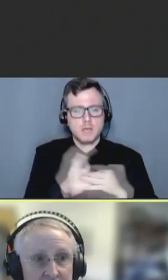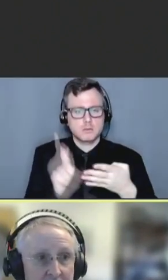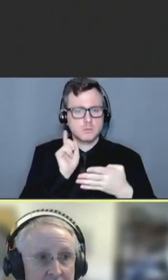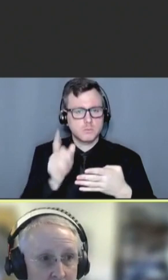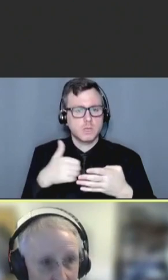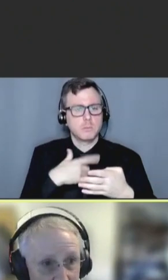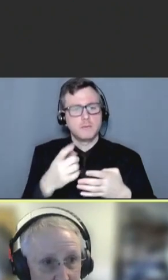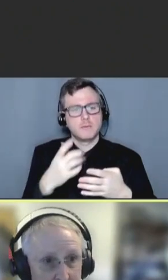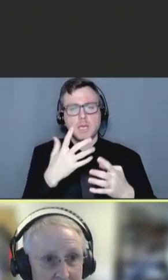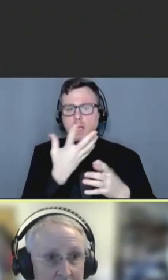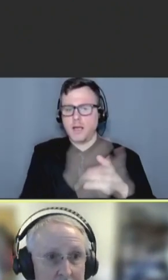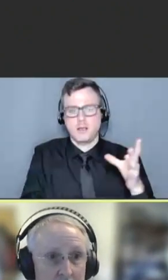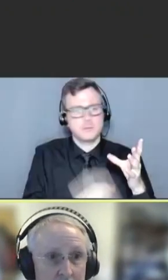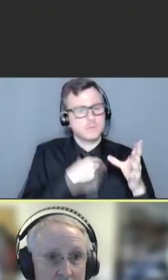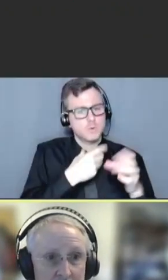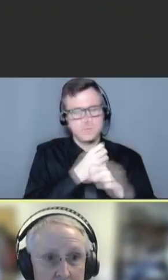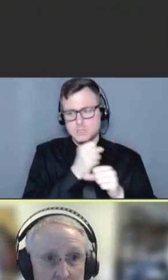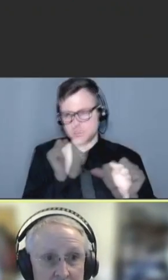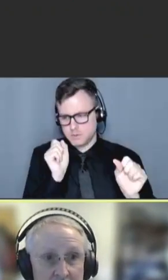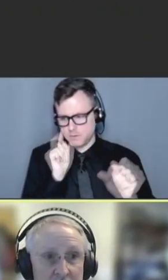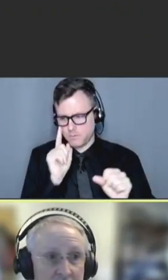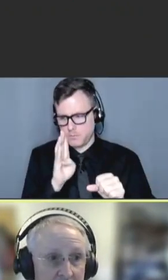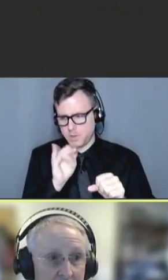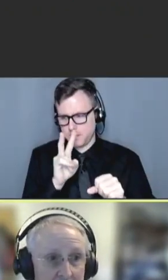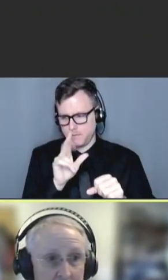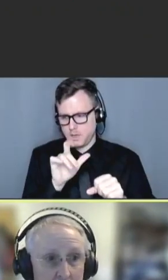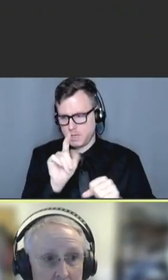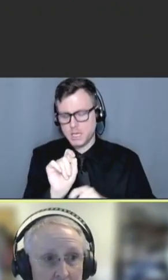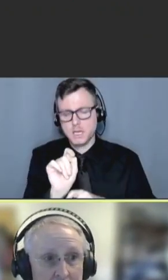of a safety risk for the bivalent boosters in those ages 65 and older,